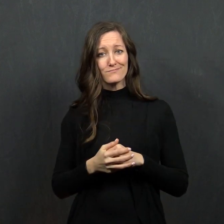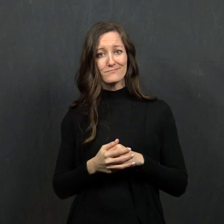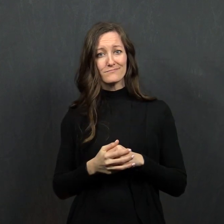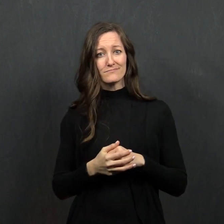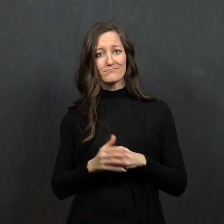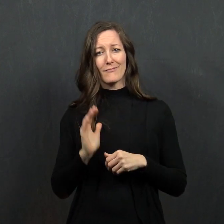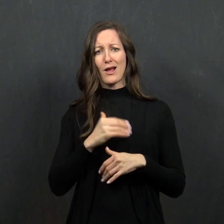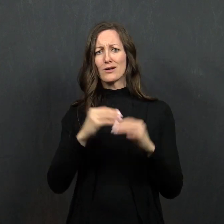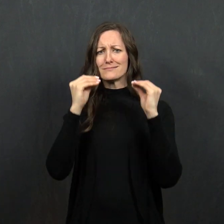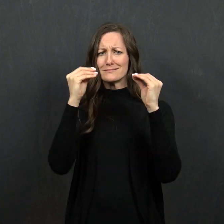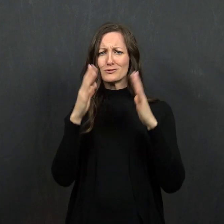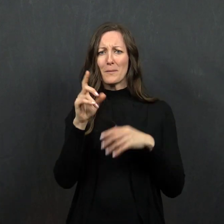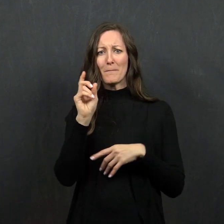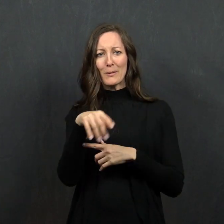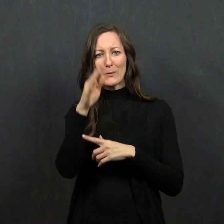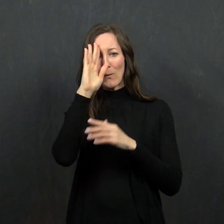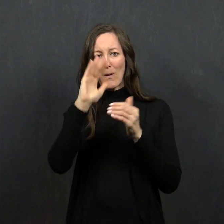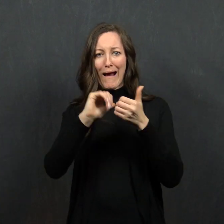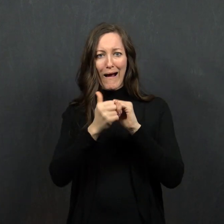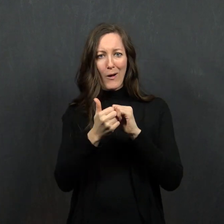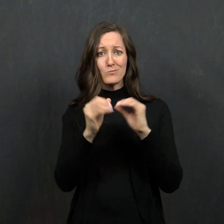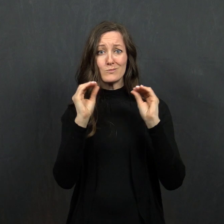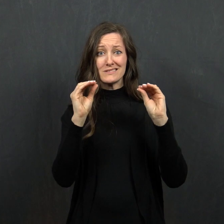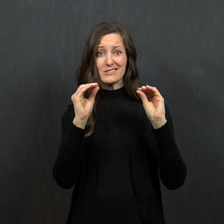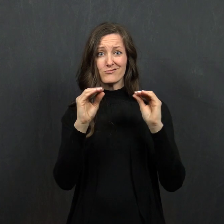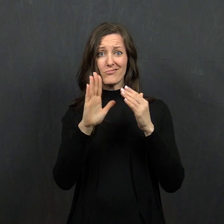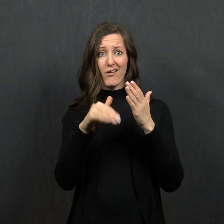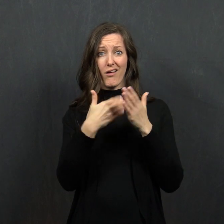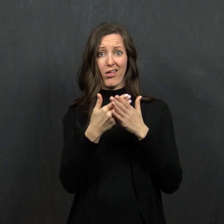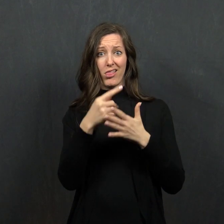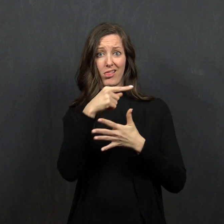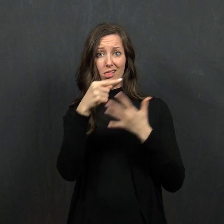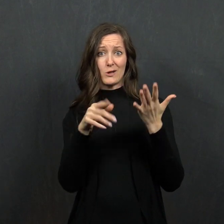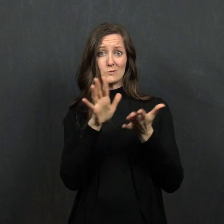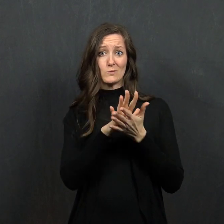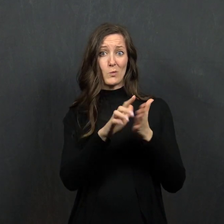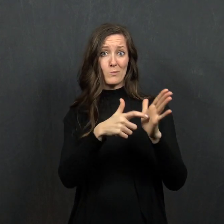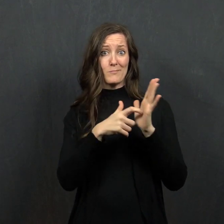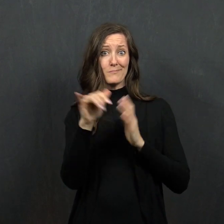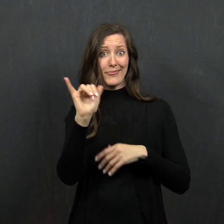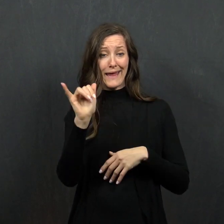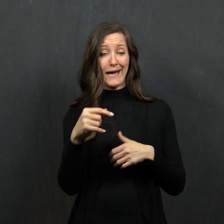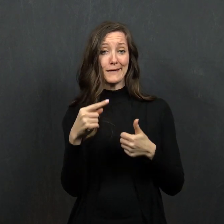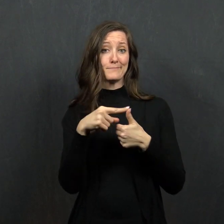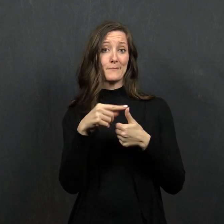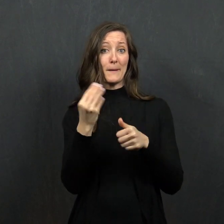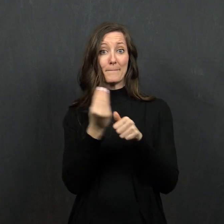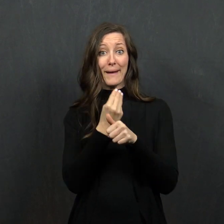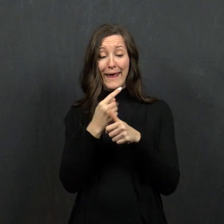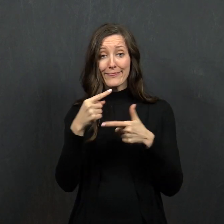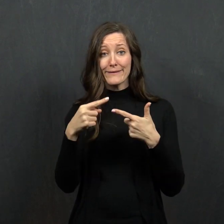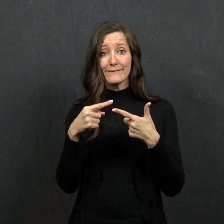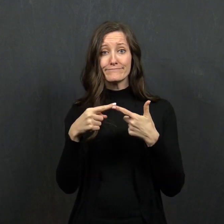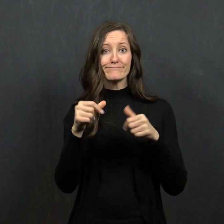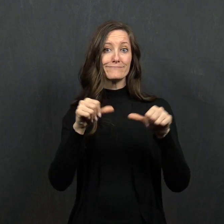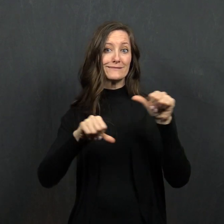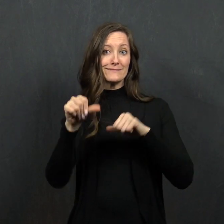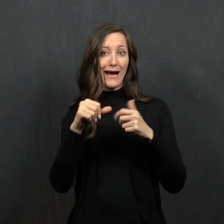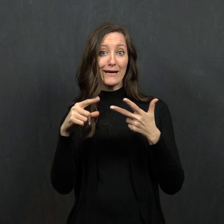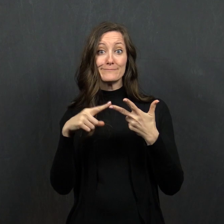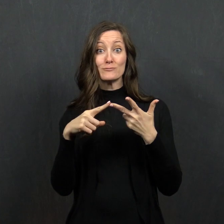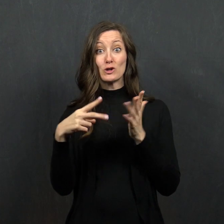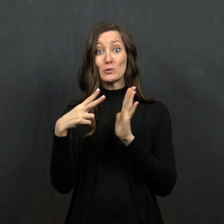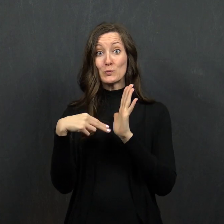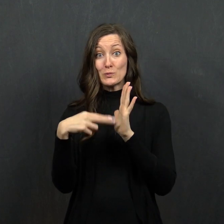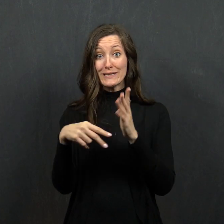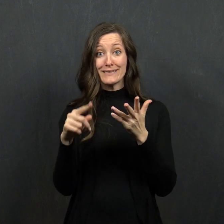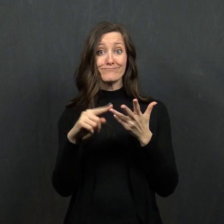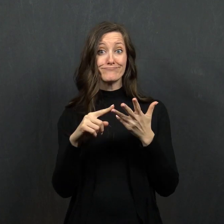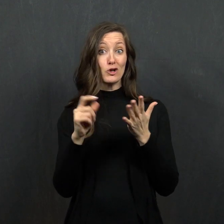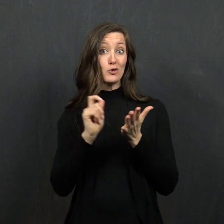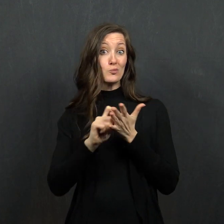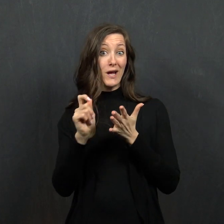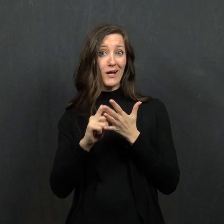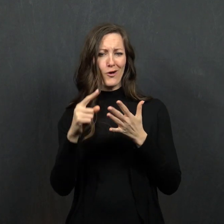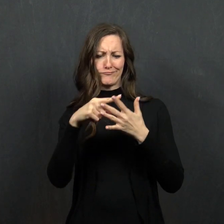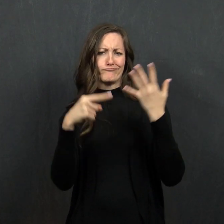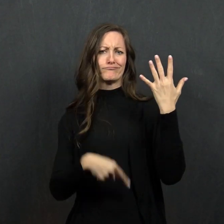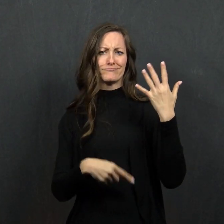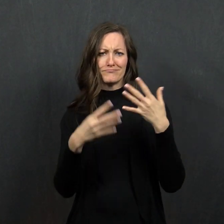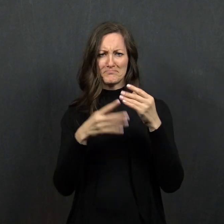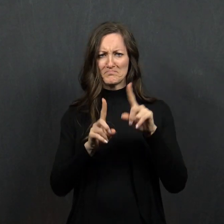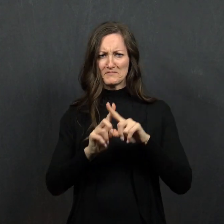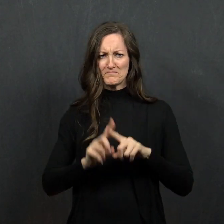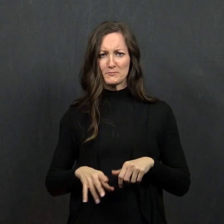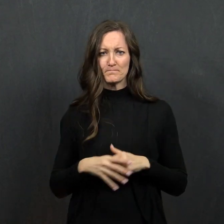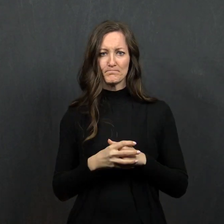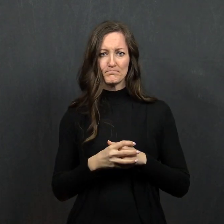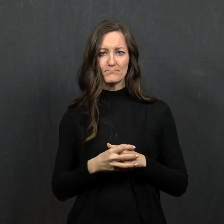Our teachers must know how to teach all of the school requirements (math, science, reading, writing, etc.).